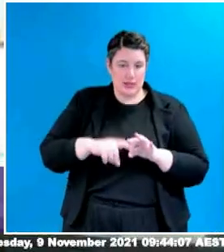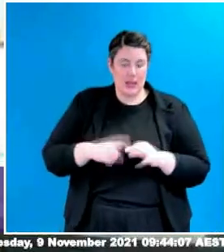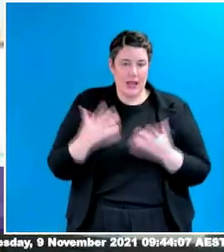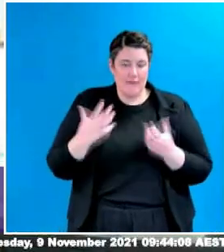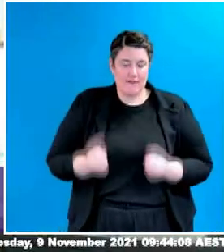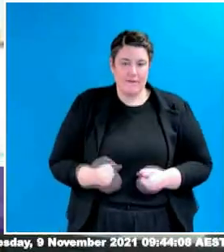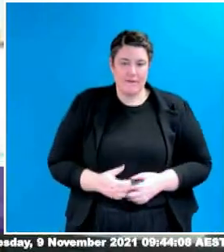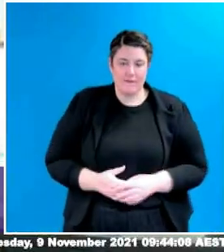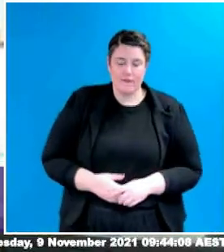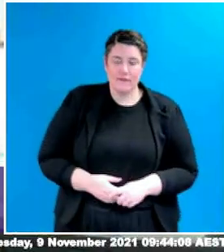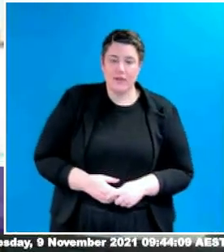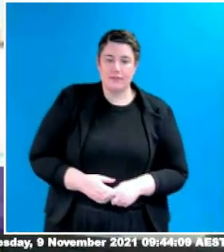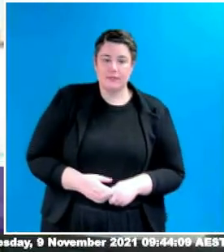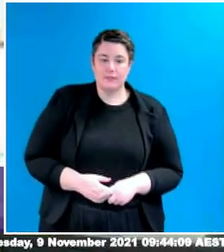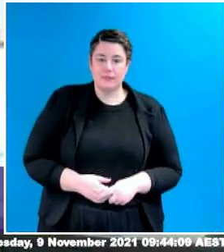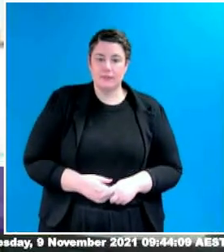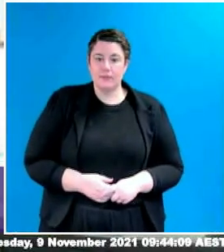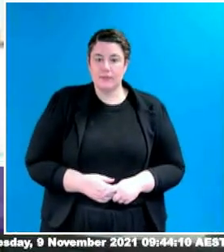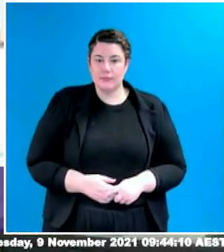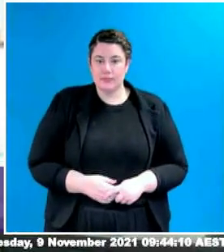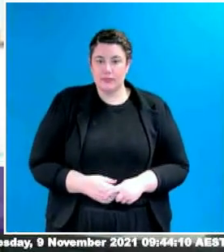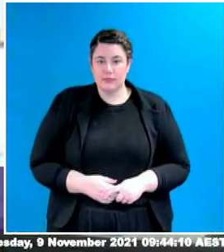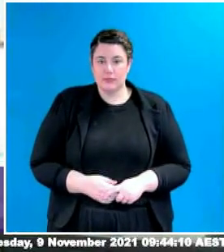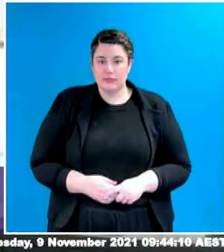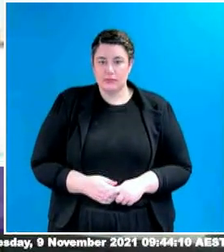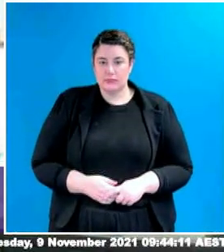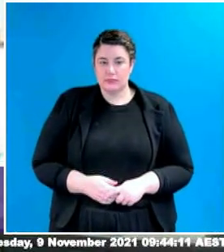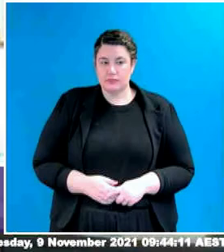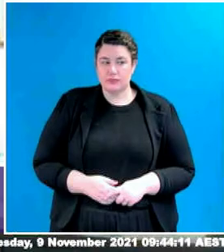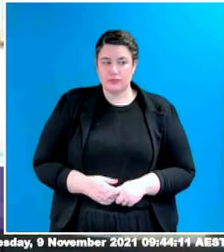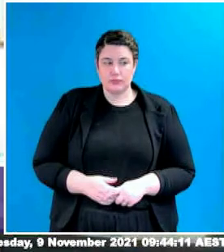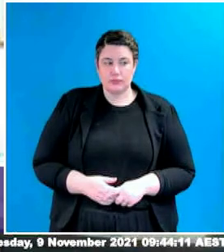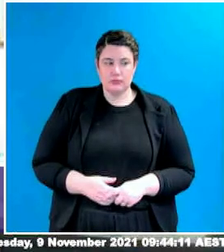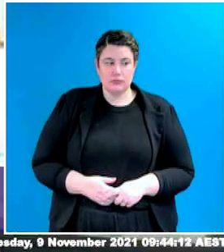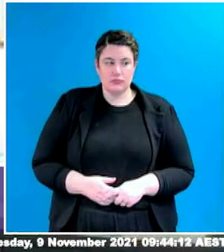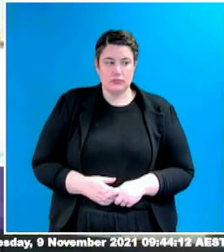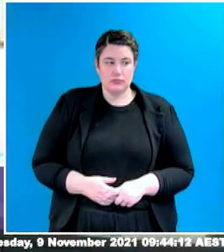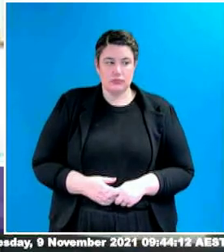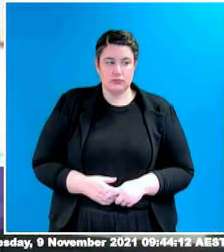The nature of freedom comes from the theory that if you just leave